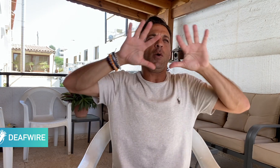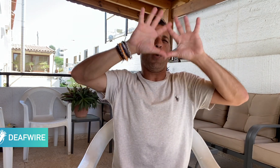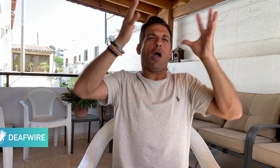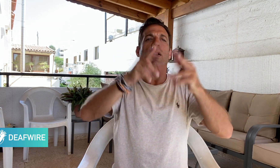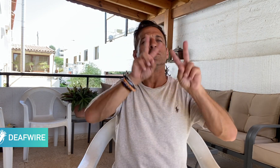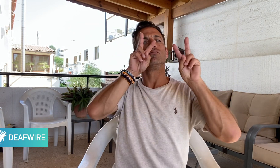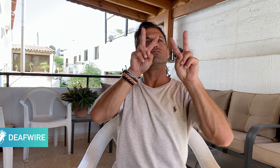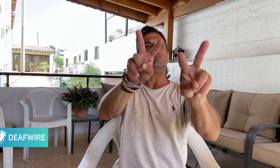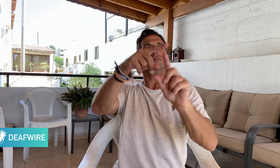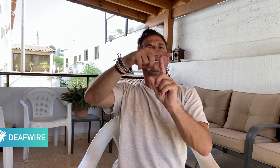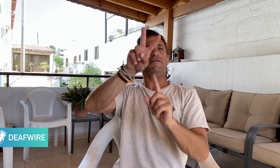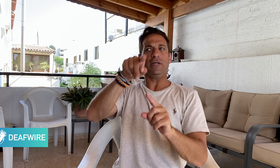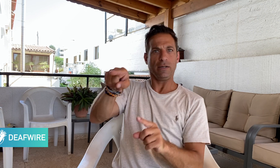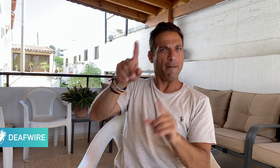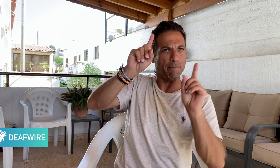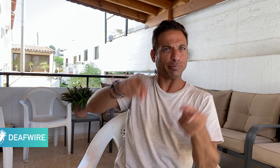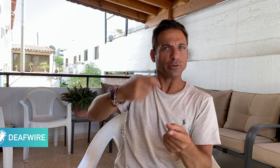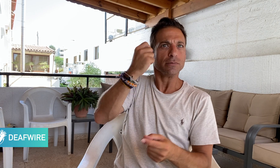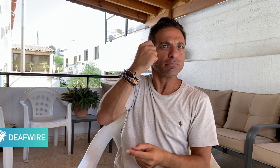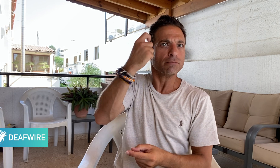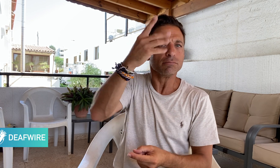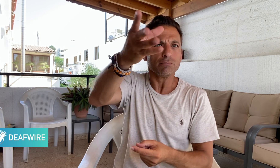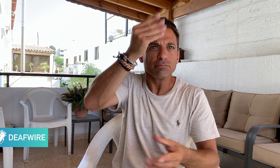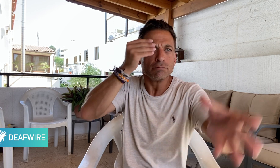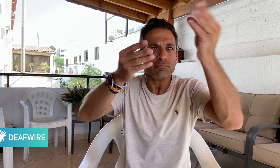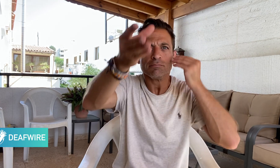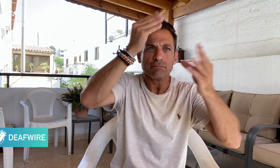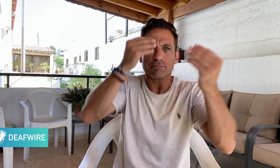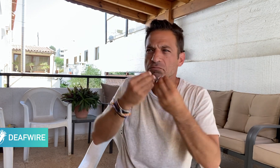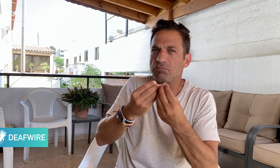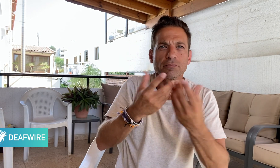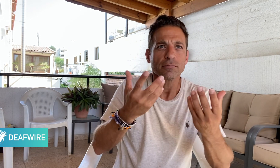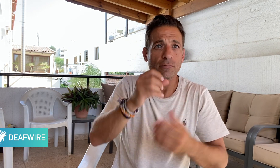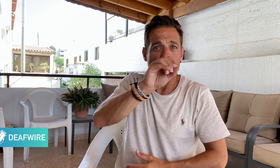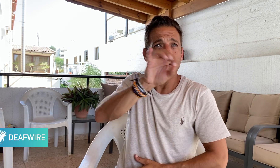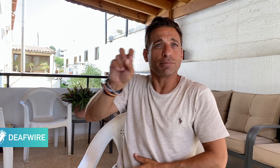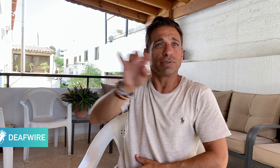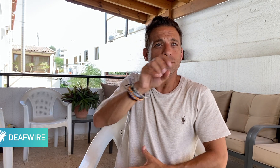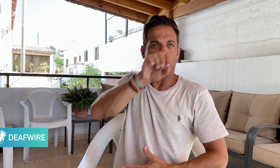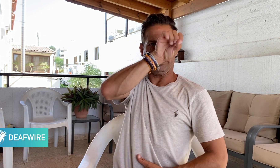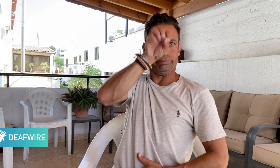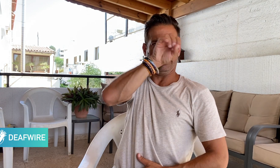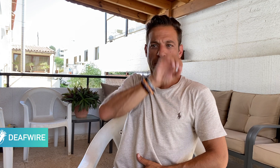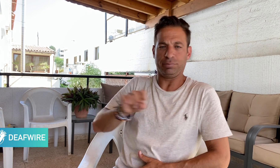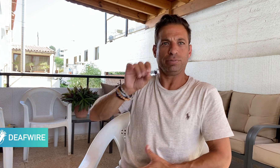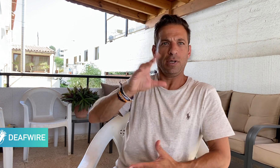using fingerspelling in interpretations of the news,